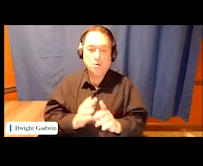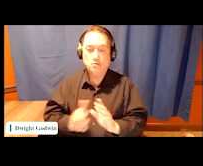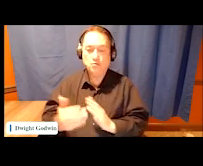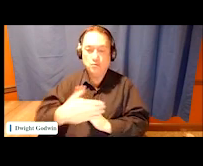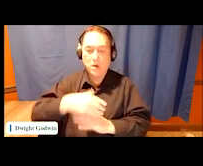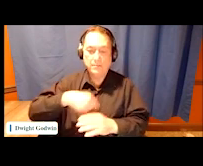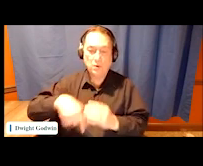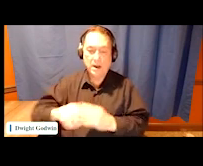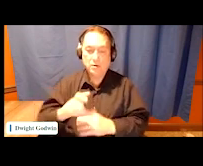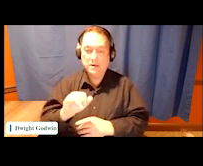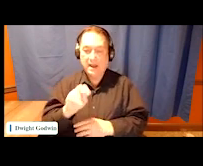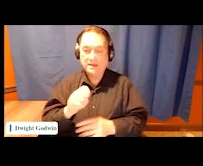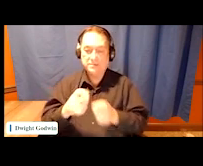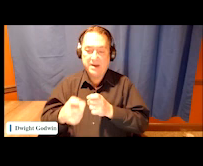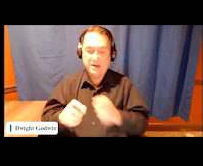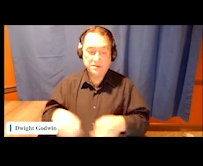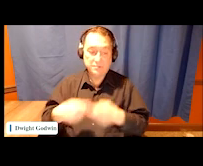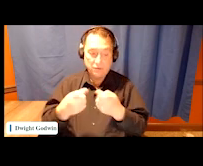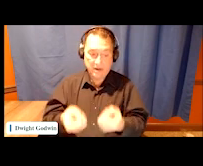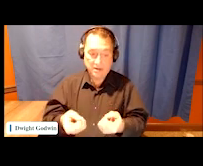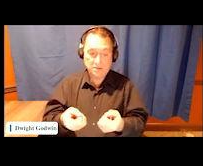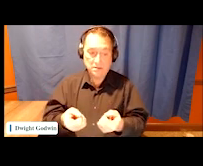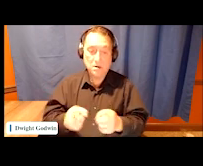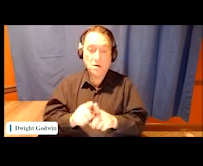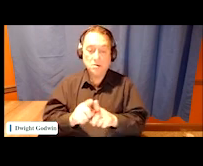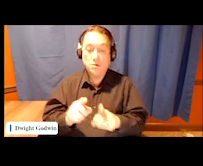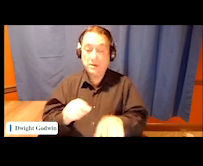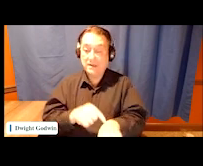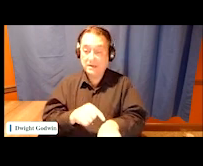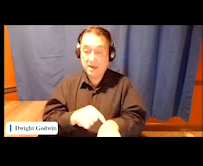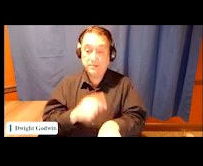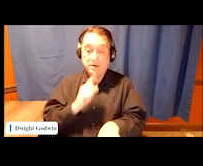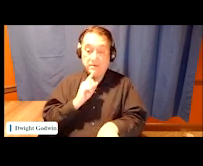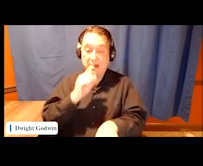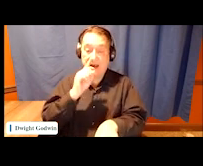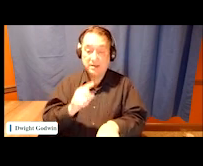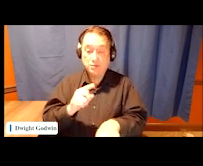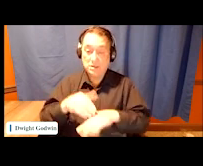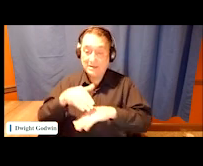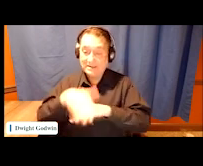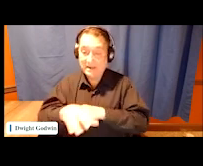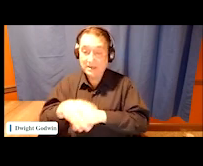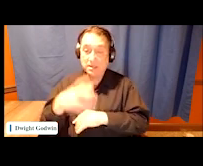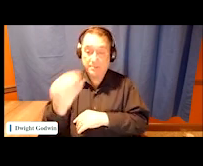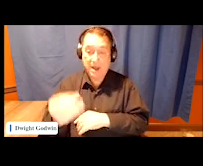and often at the time of actual employment, because there's a clinician involved,